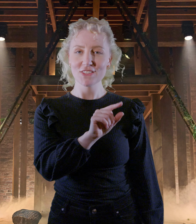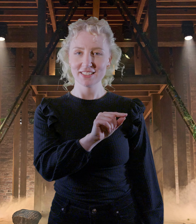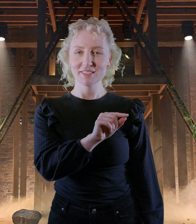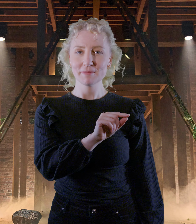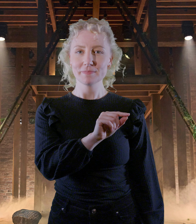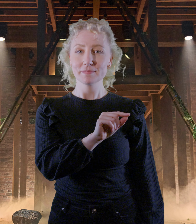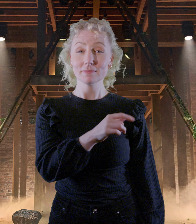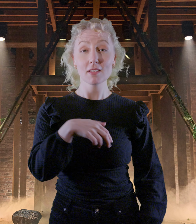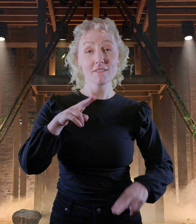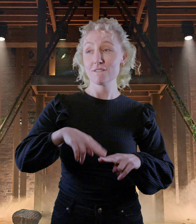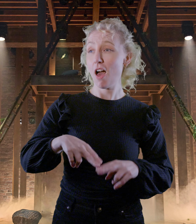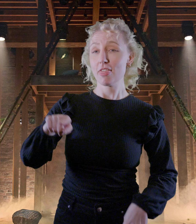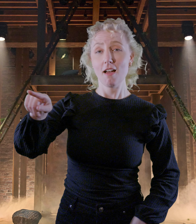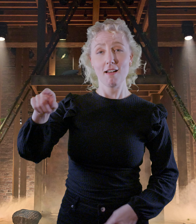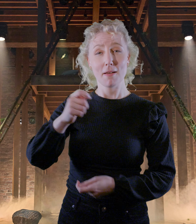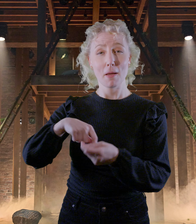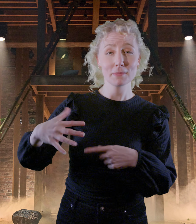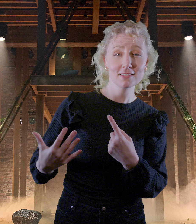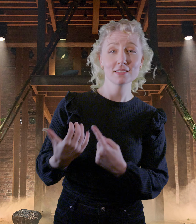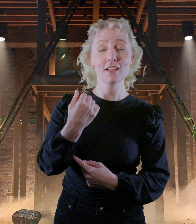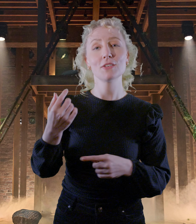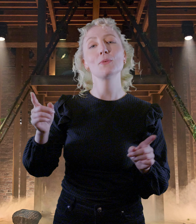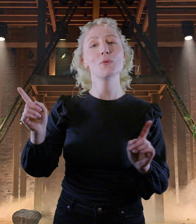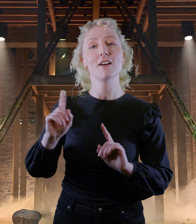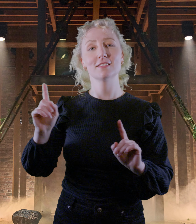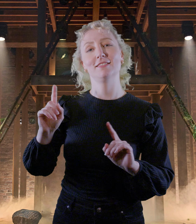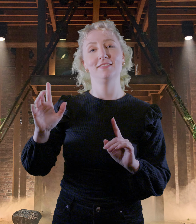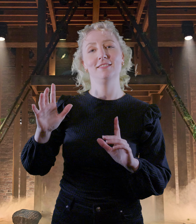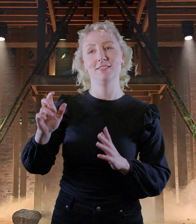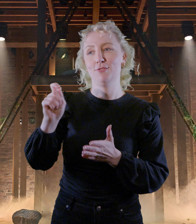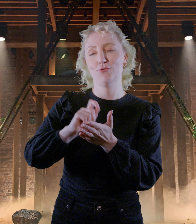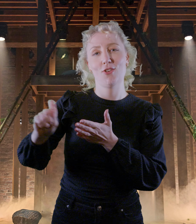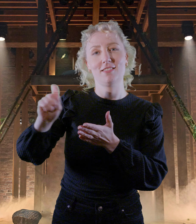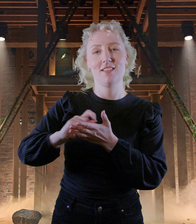and their father has found a new life in London as a successful writer.